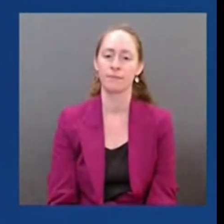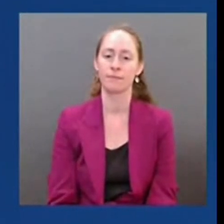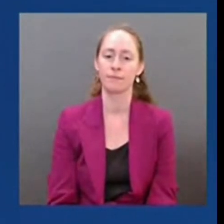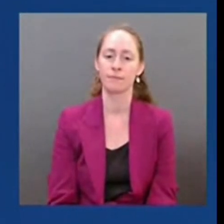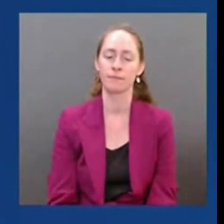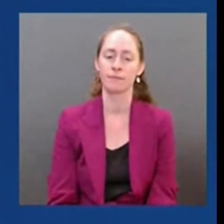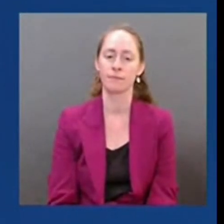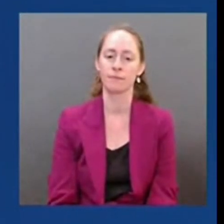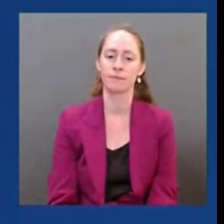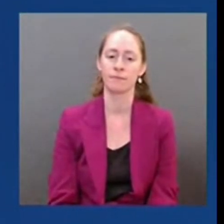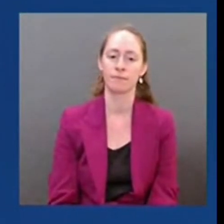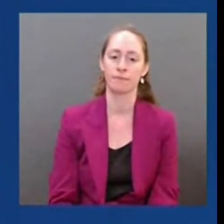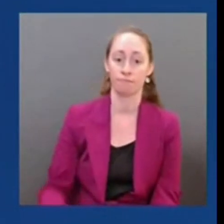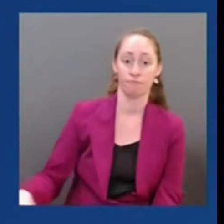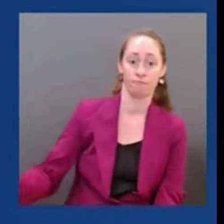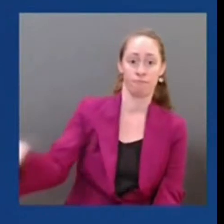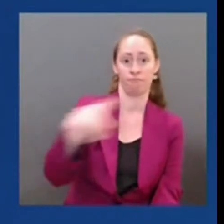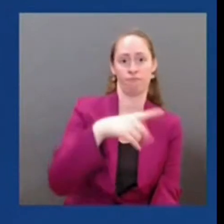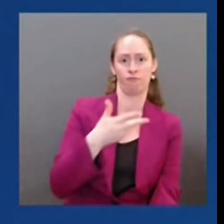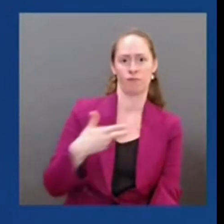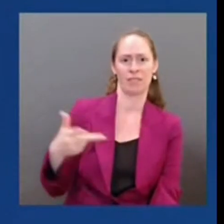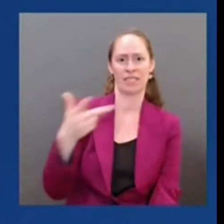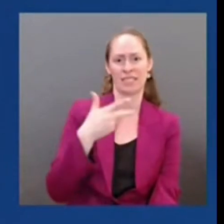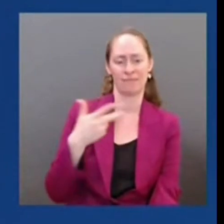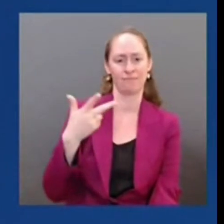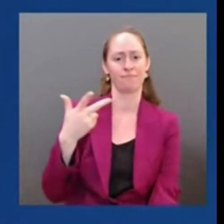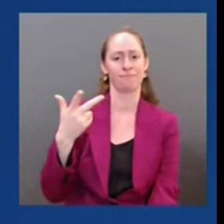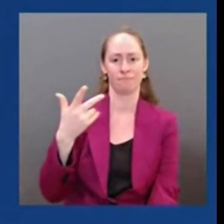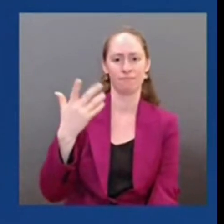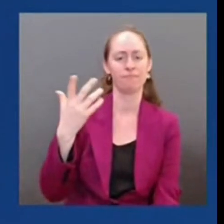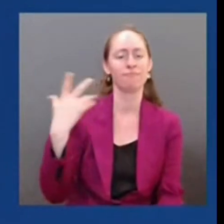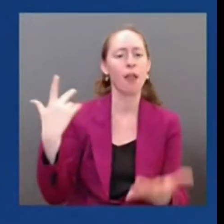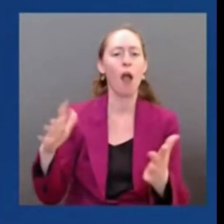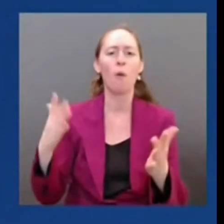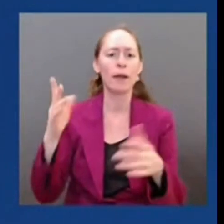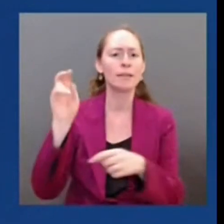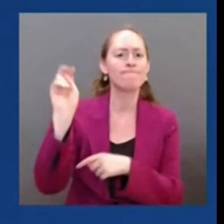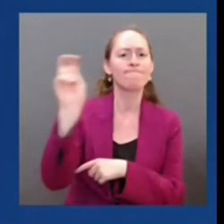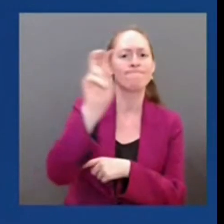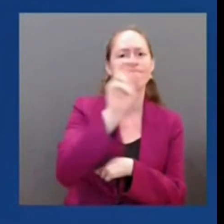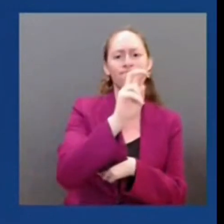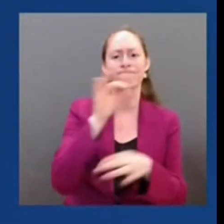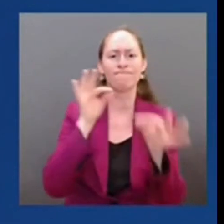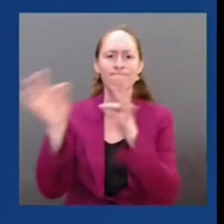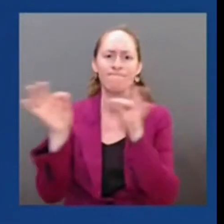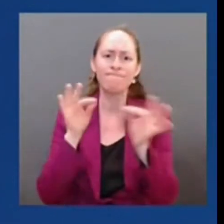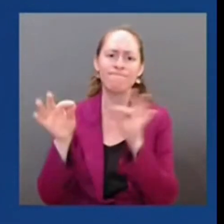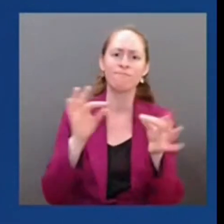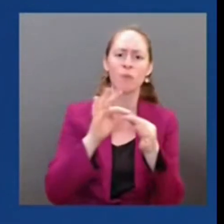TWO THINGS. FIRST WITH BOTH TONY AND I, AND I KNOW RACHEL AND I HAVE BEEN OUT THERE IN THE MEDIA TALKING.